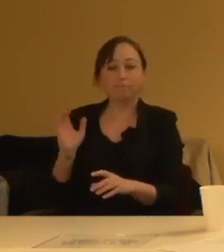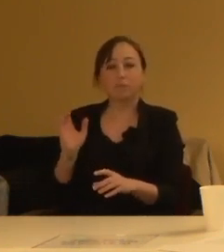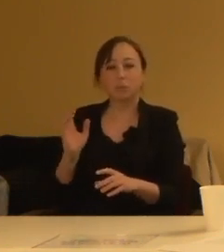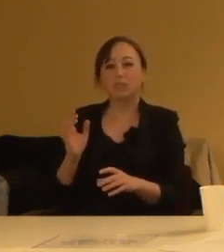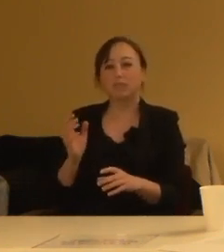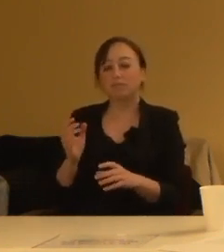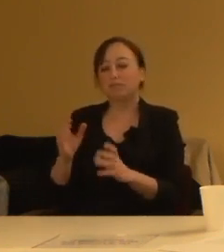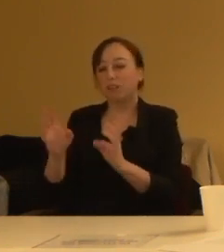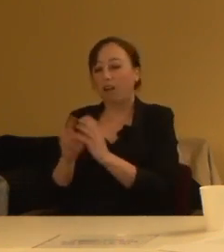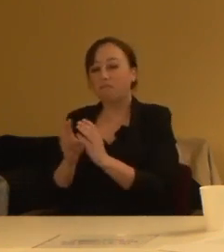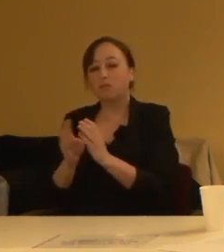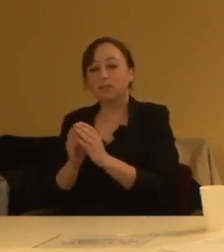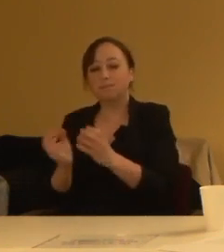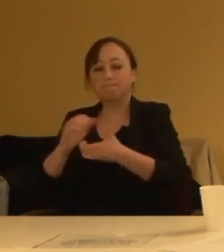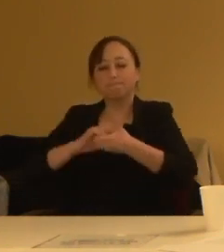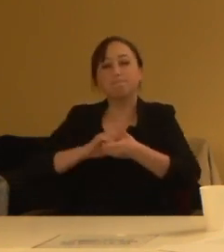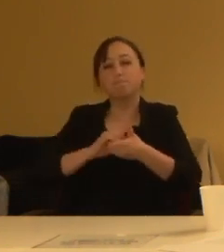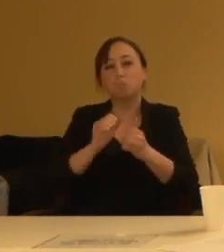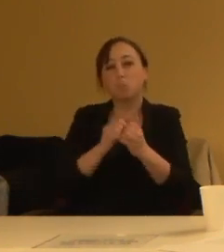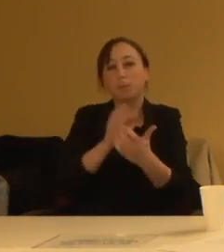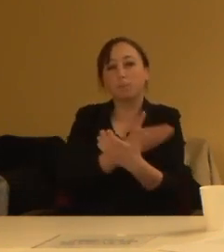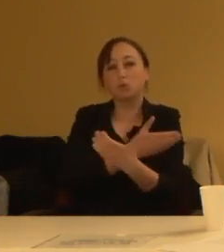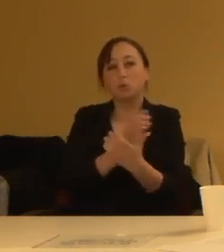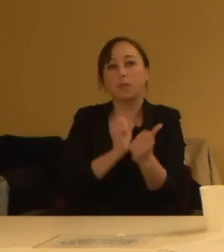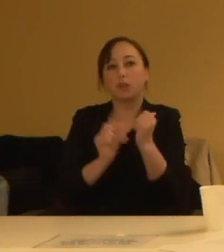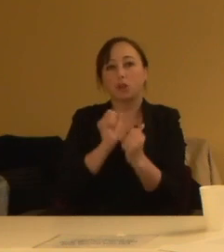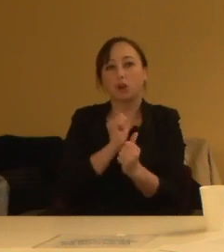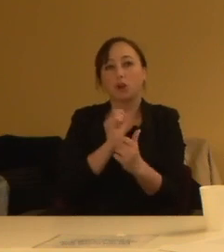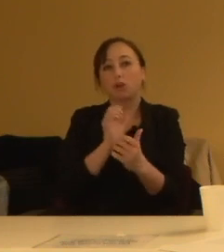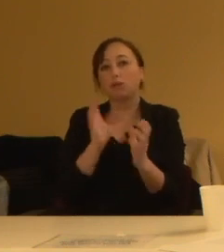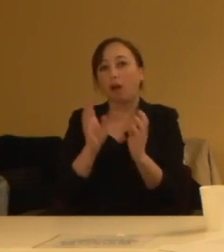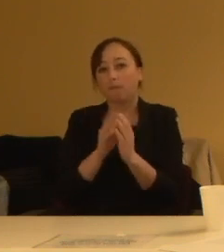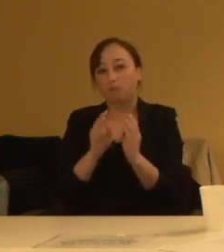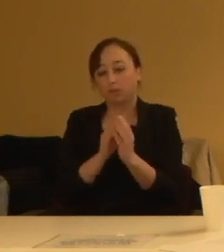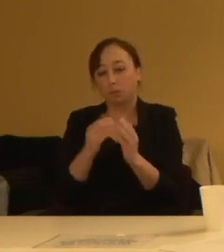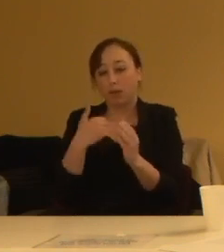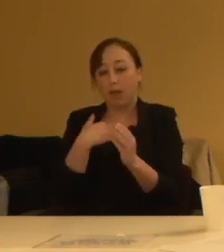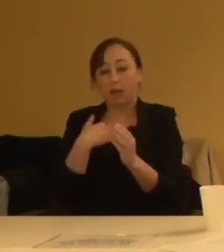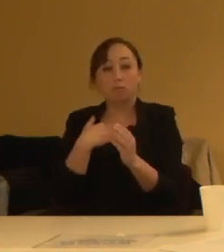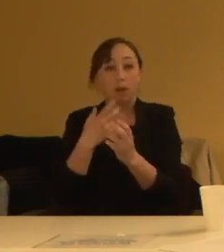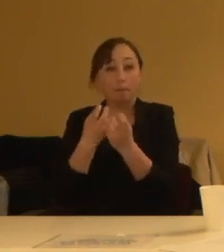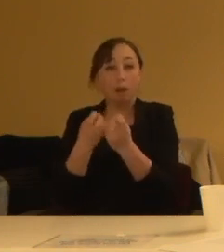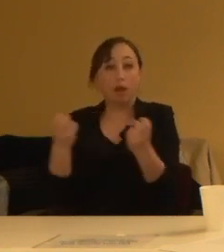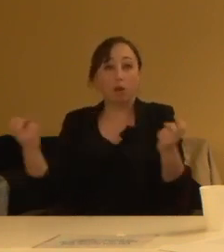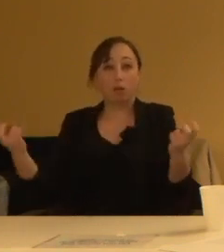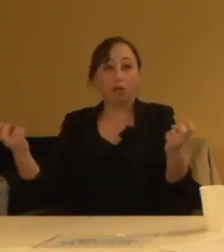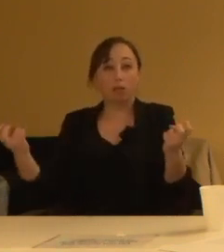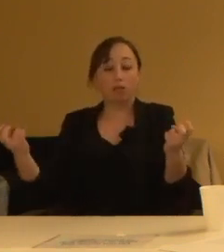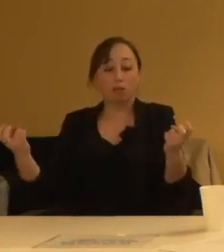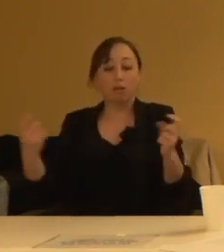a musical theater conference, and there was a joint panel in which there were folk from the musical theater conference